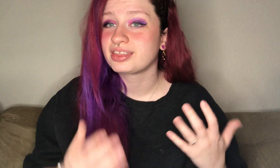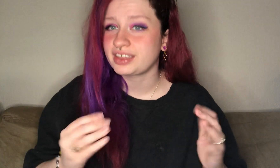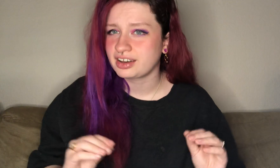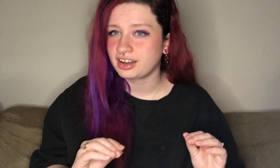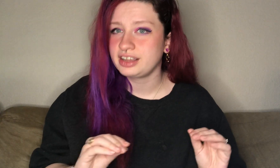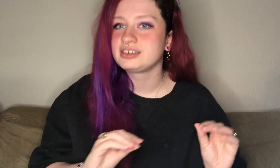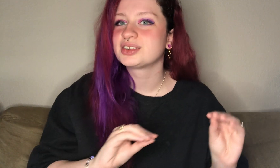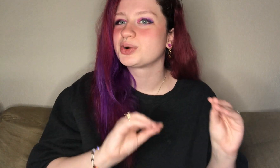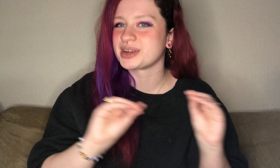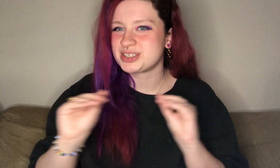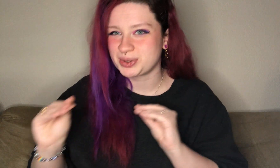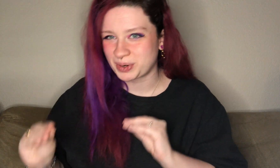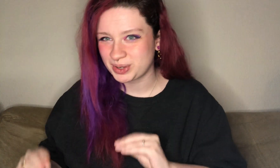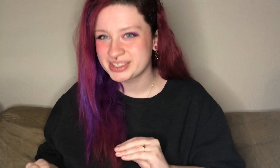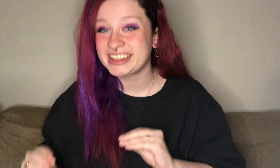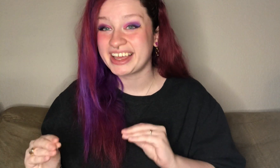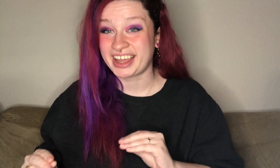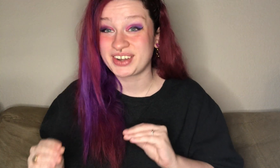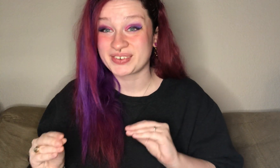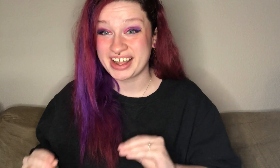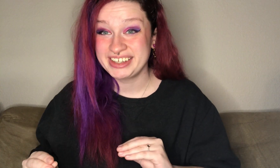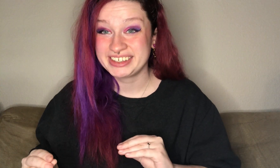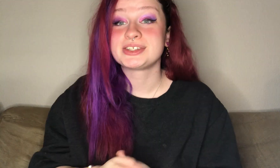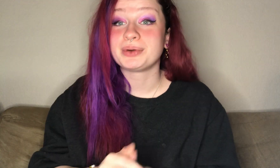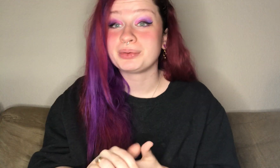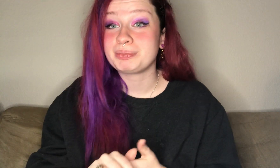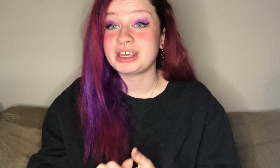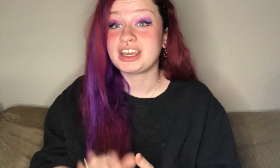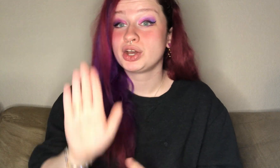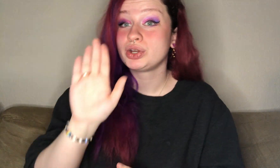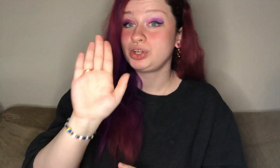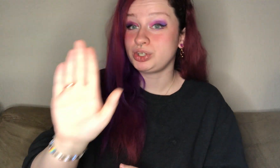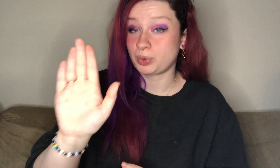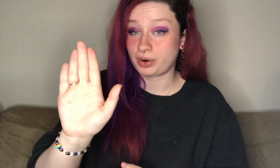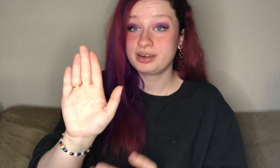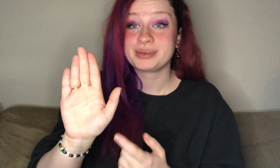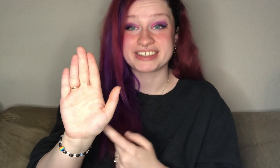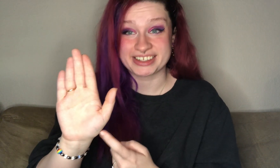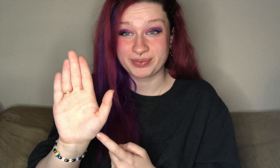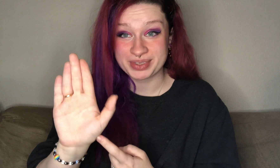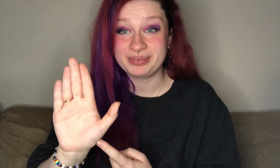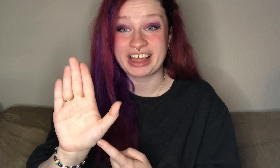think on it question word goes at the end right so it would be "your (possessive with a flat